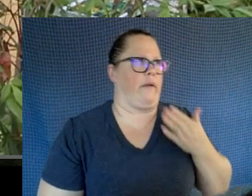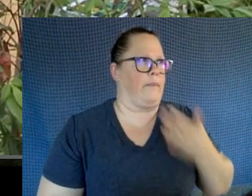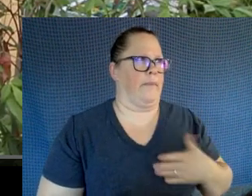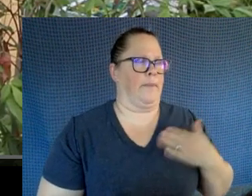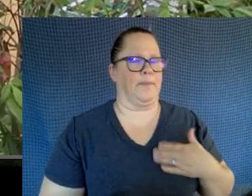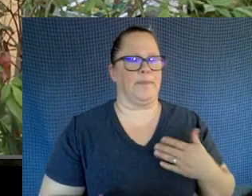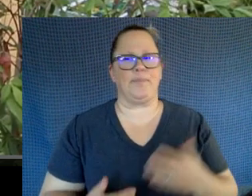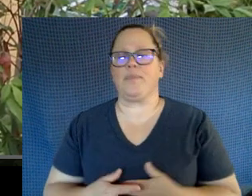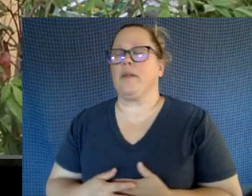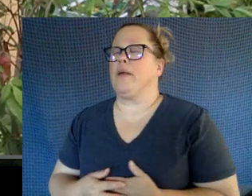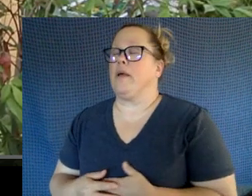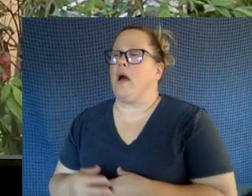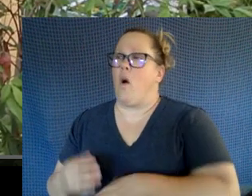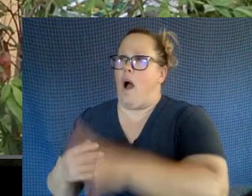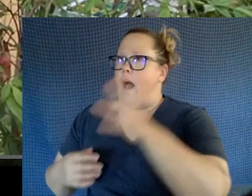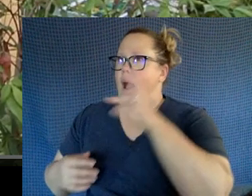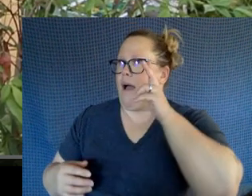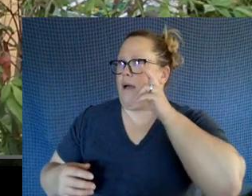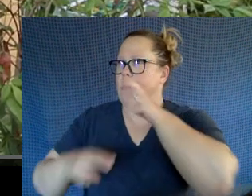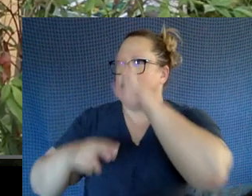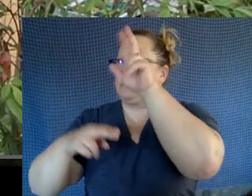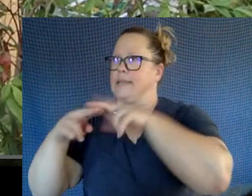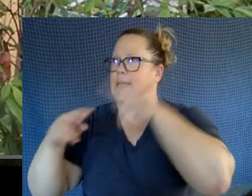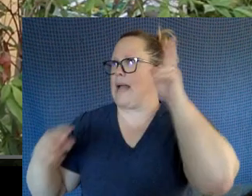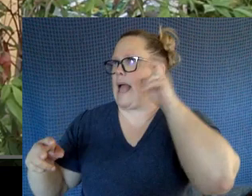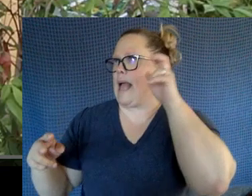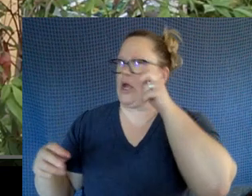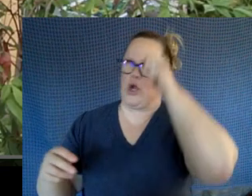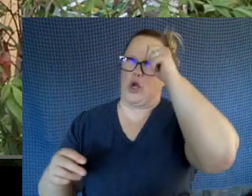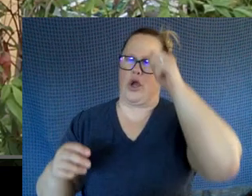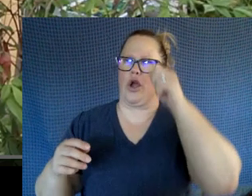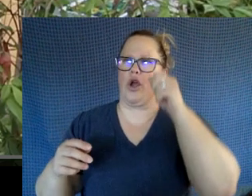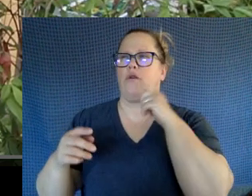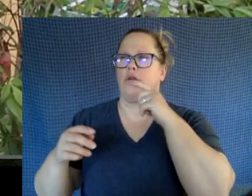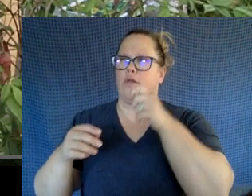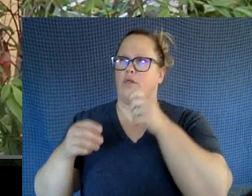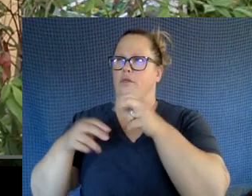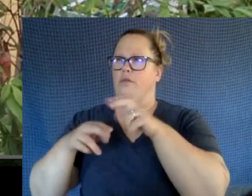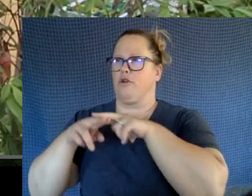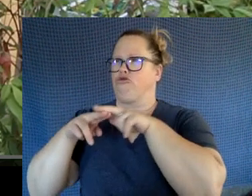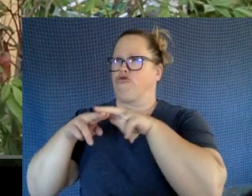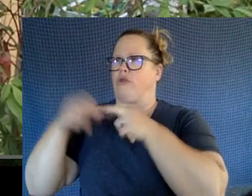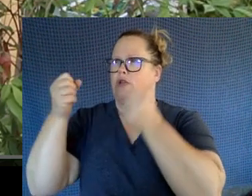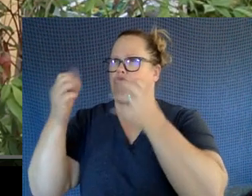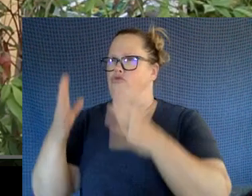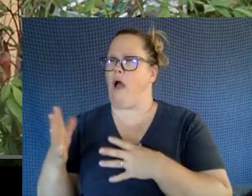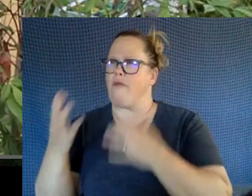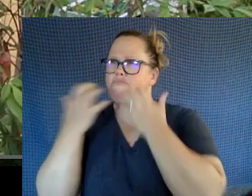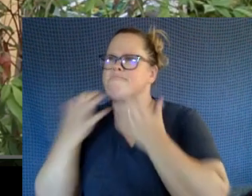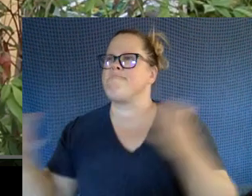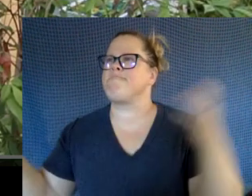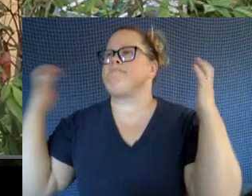call all aboard. I hug great-grandma and great-grandma. Then I climb aboard. I